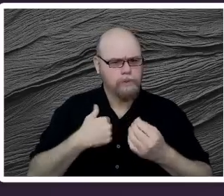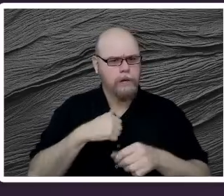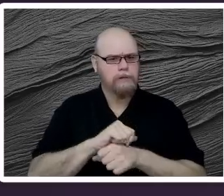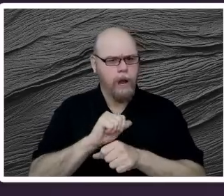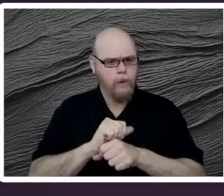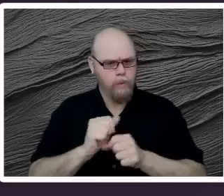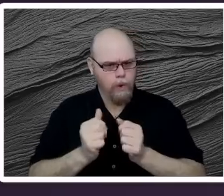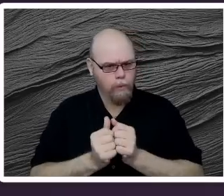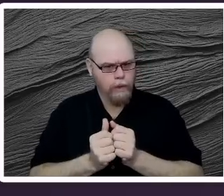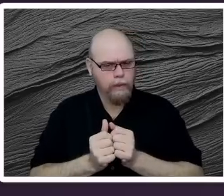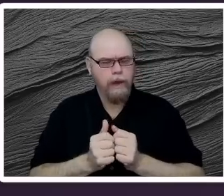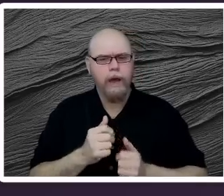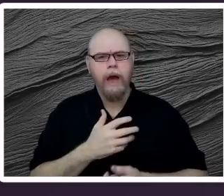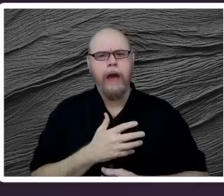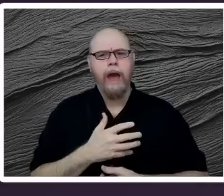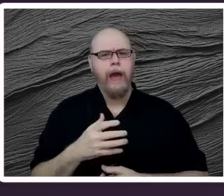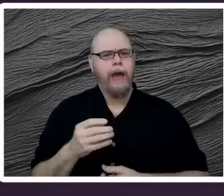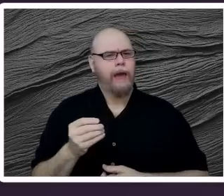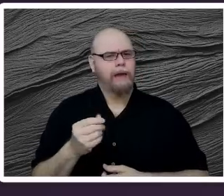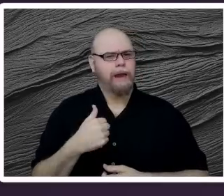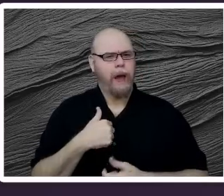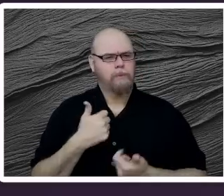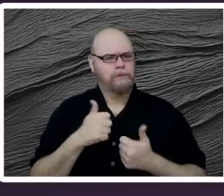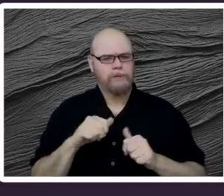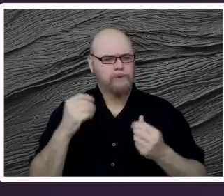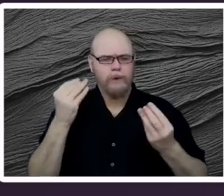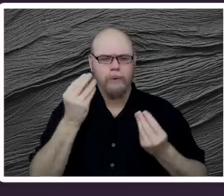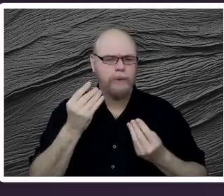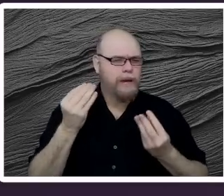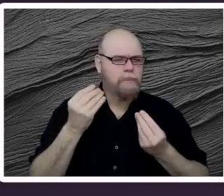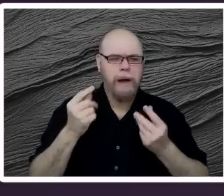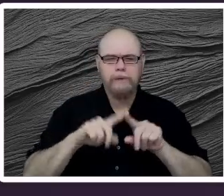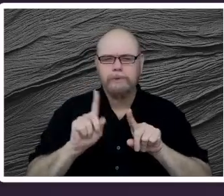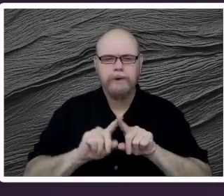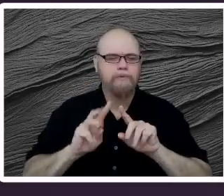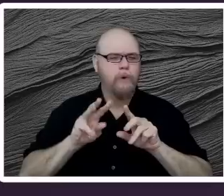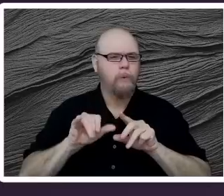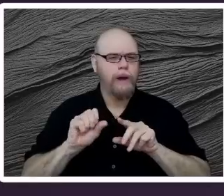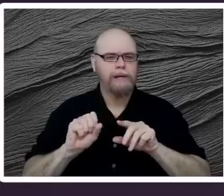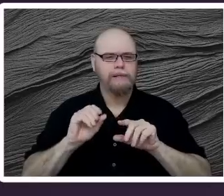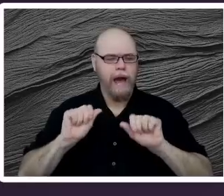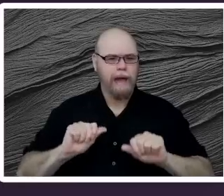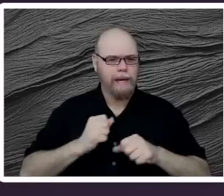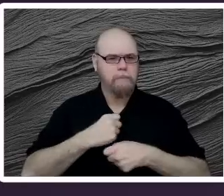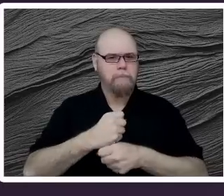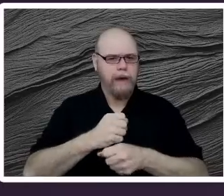I was just thinking of so many ways that I could make connections, and above all, the local museum